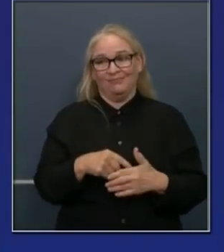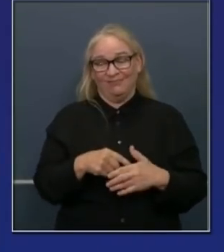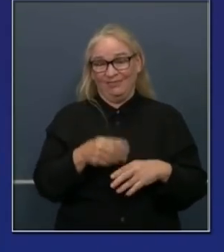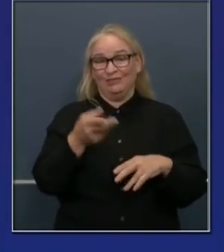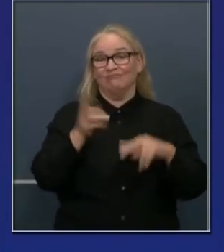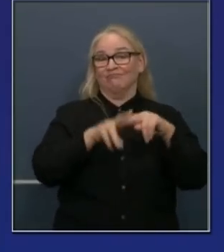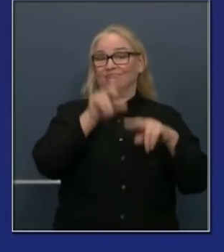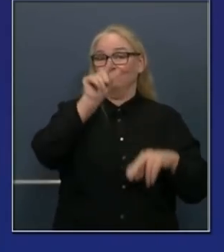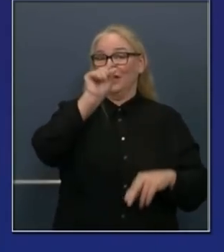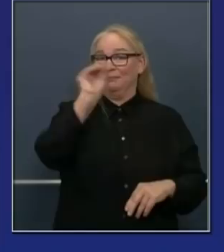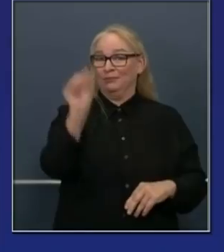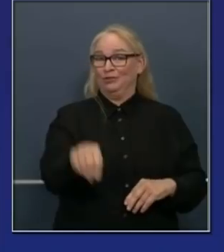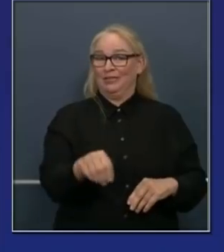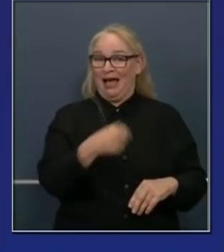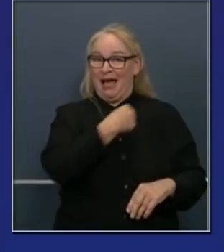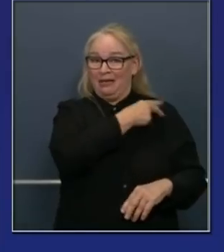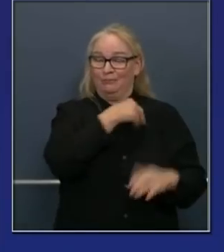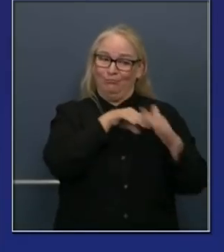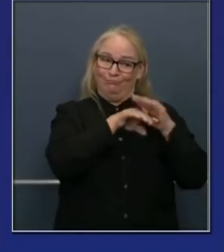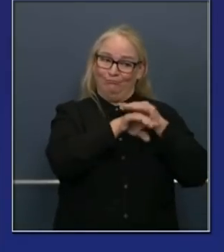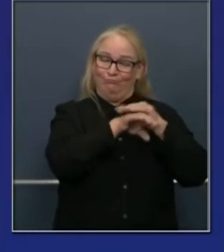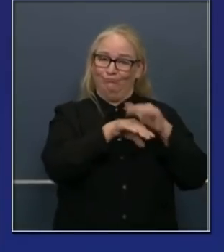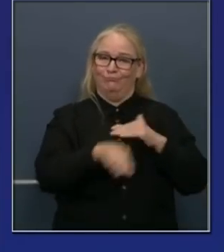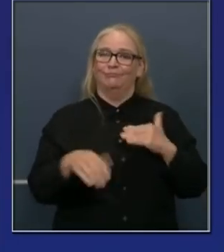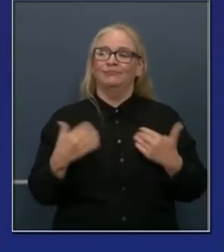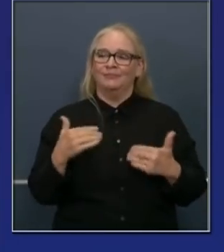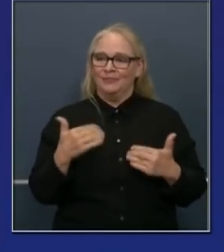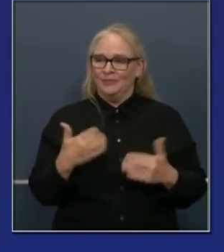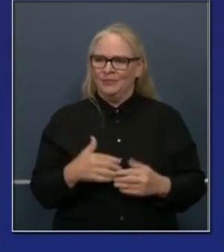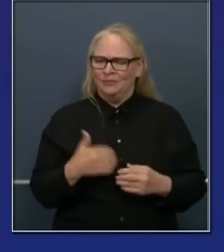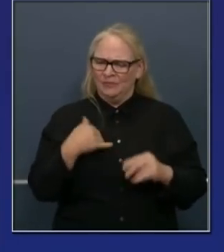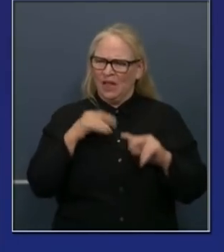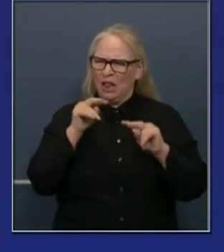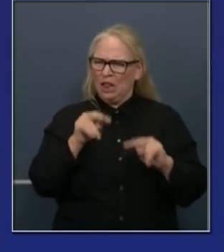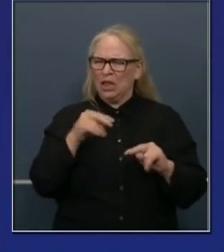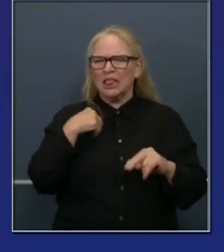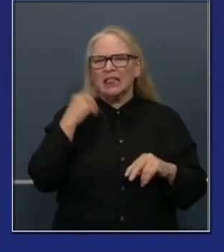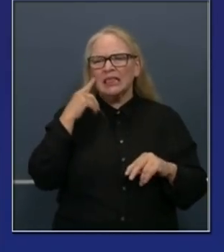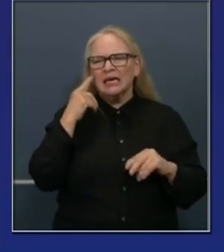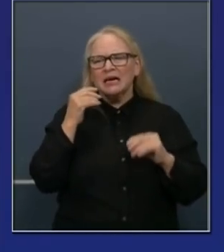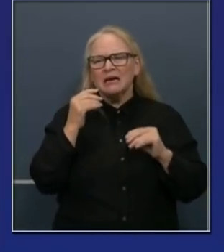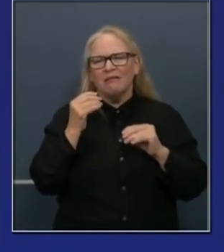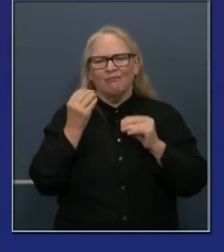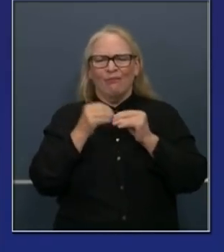AND YOU CAN SEE HOSPITALIZATION NUMBERS INCREASE IN THE STATE